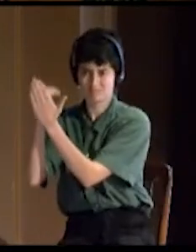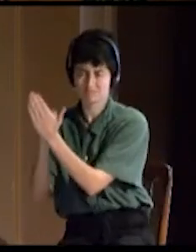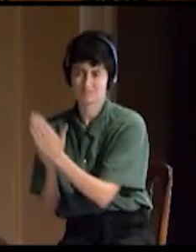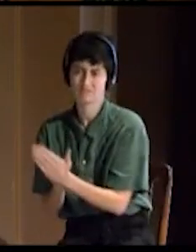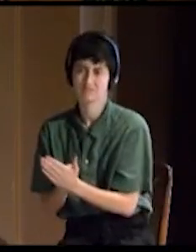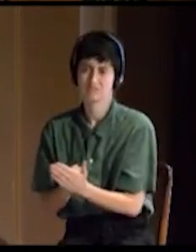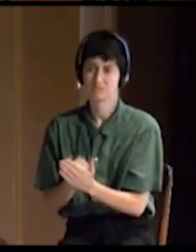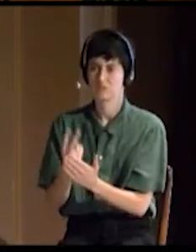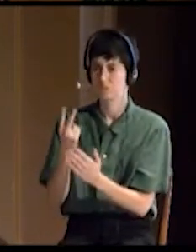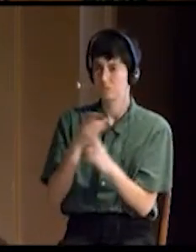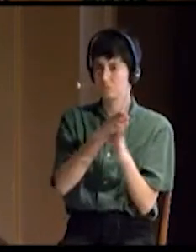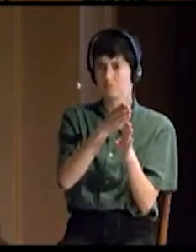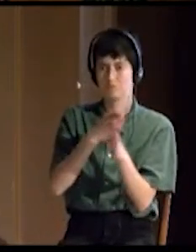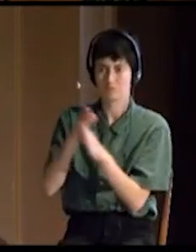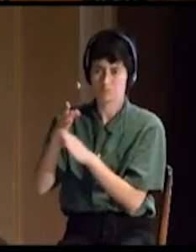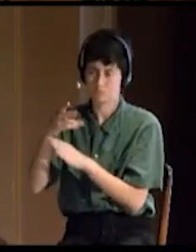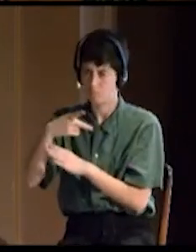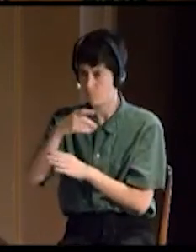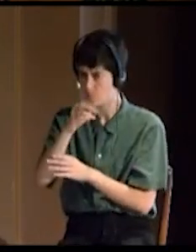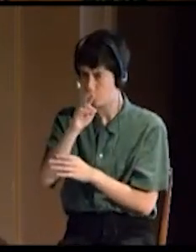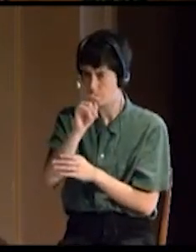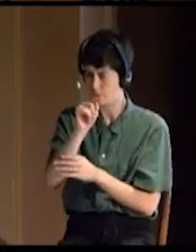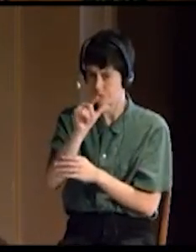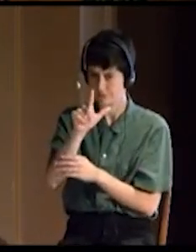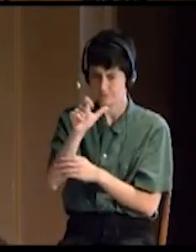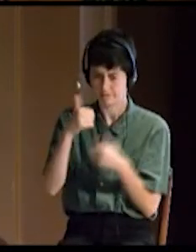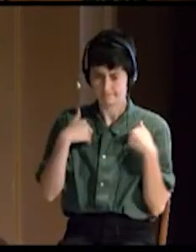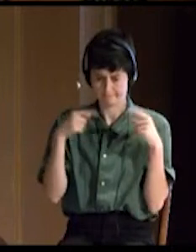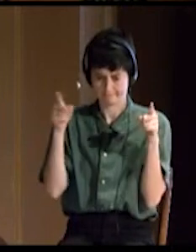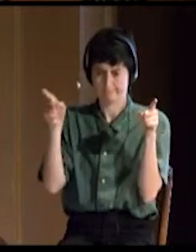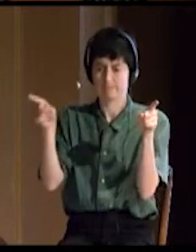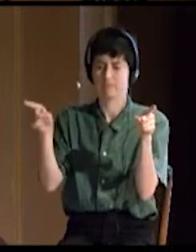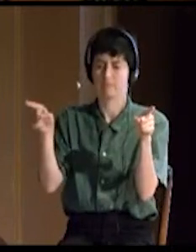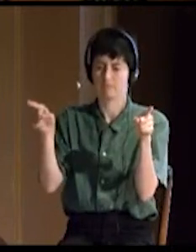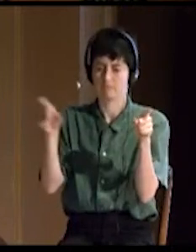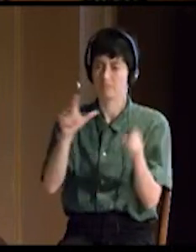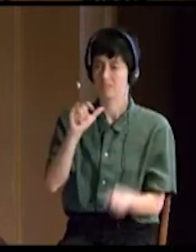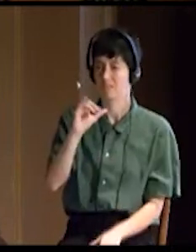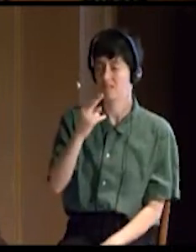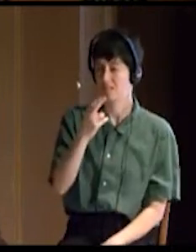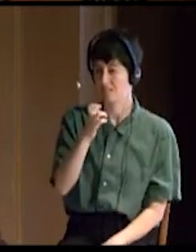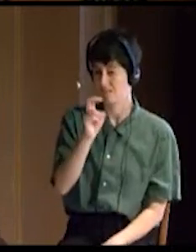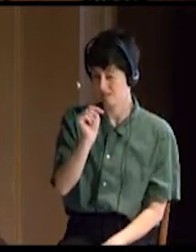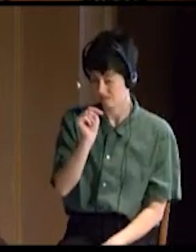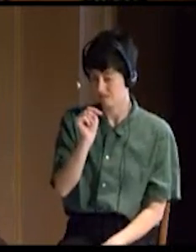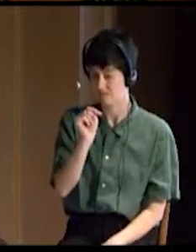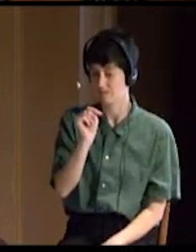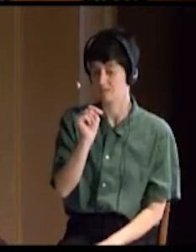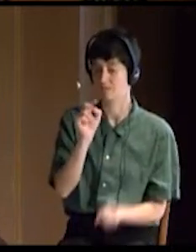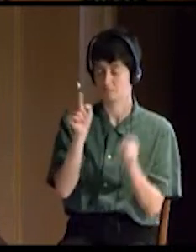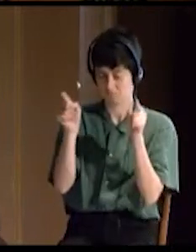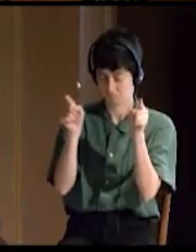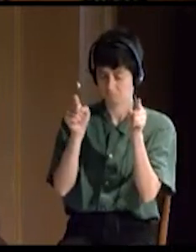And I like to think that herbarium is still going to help me find the other 50% because this way I can see